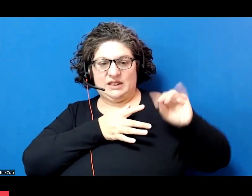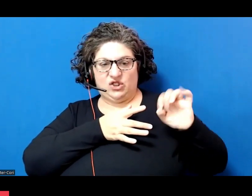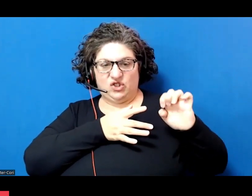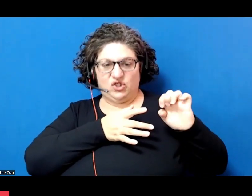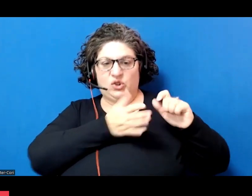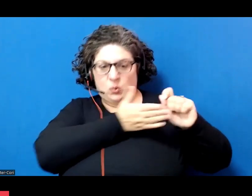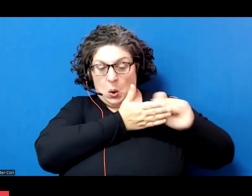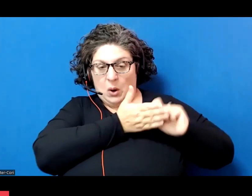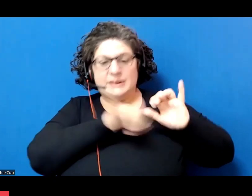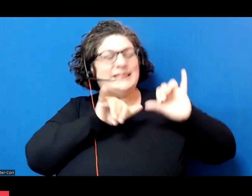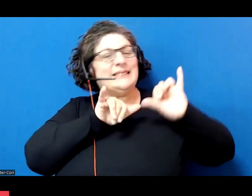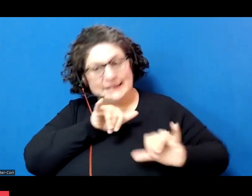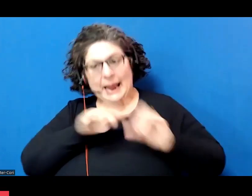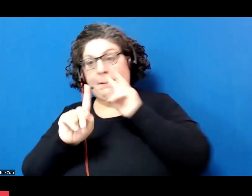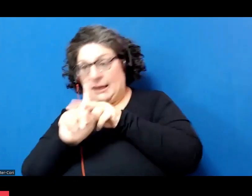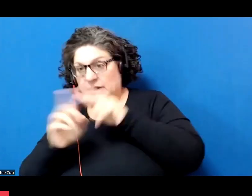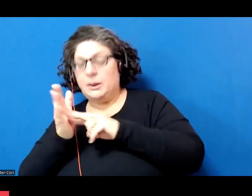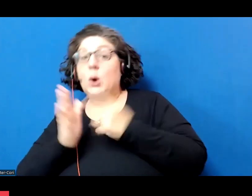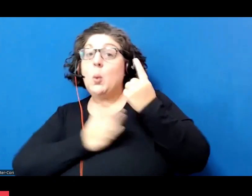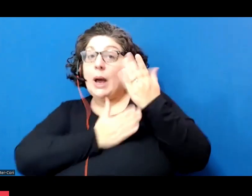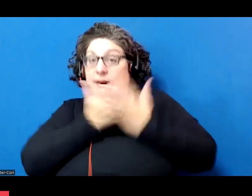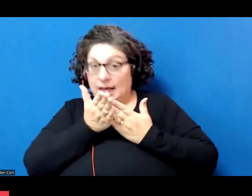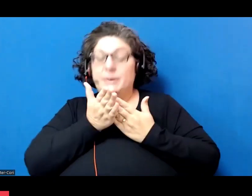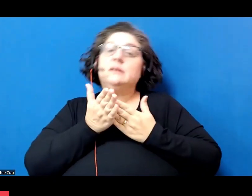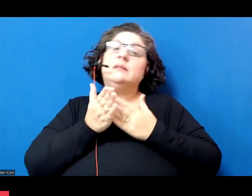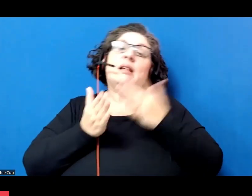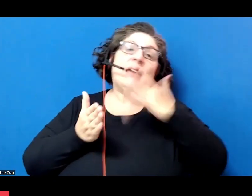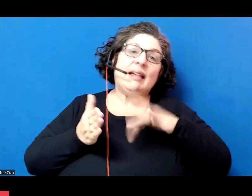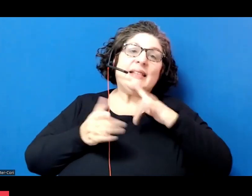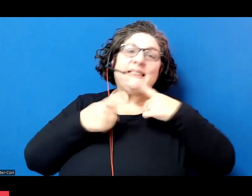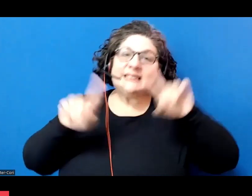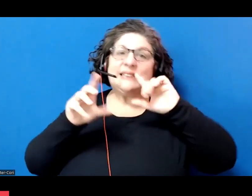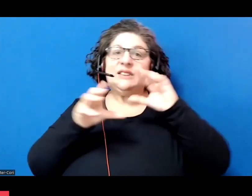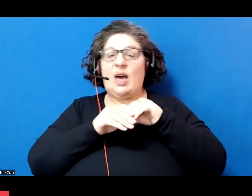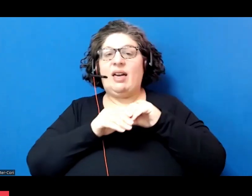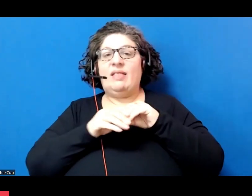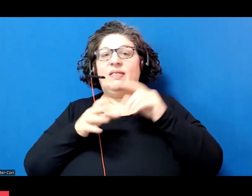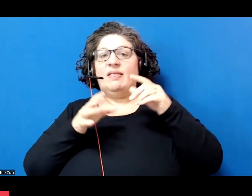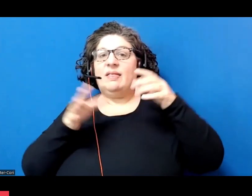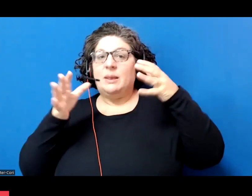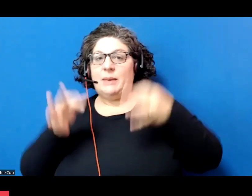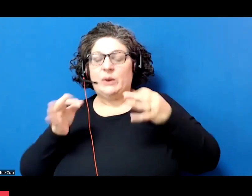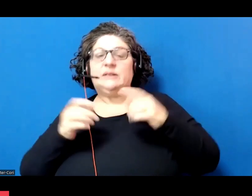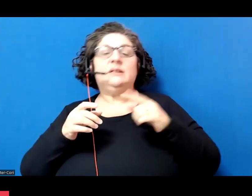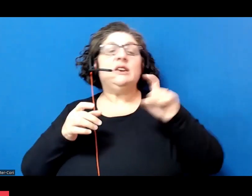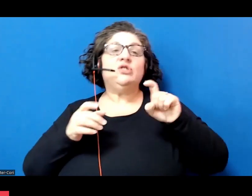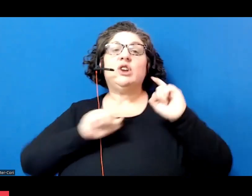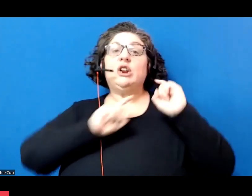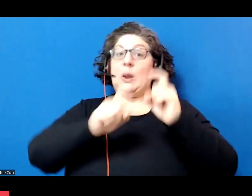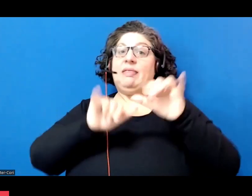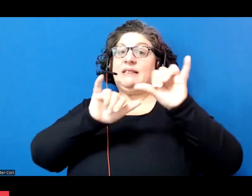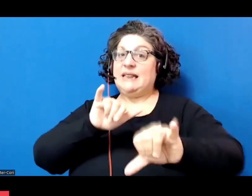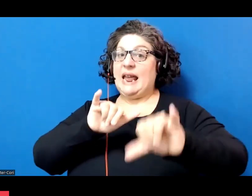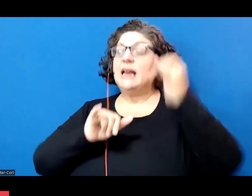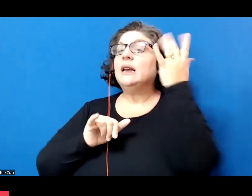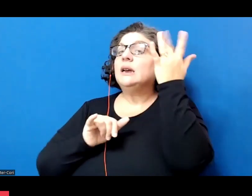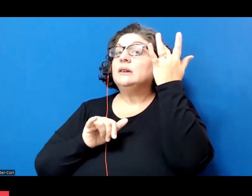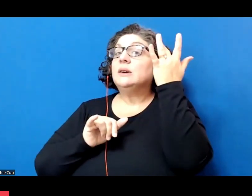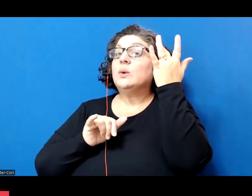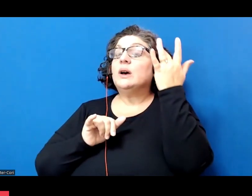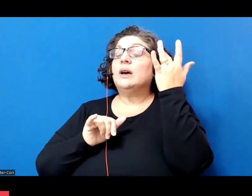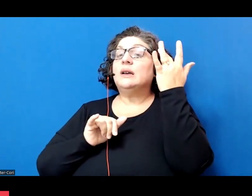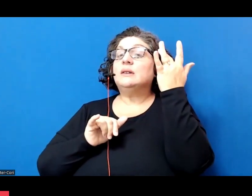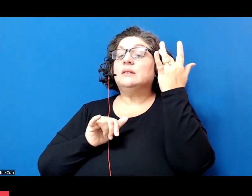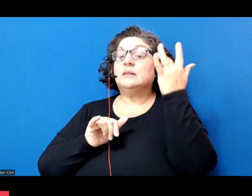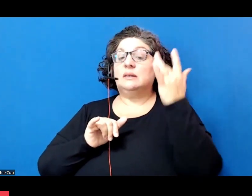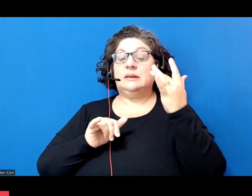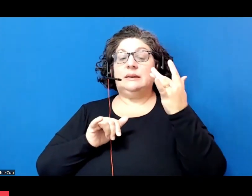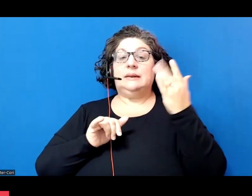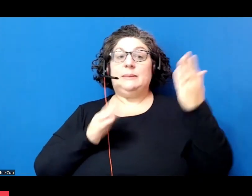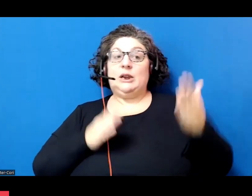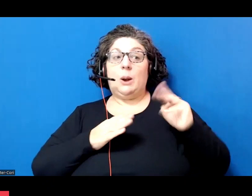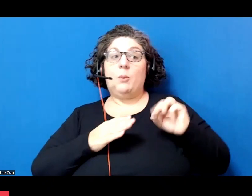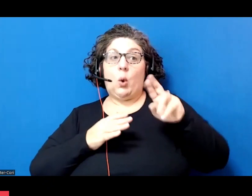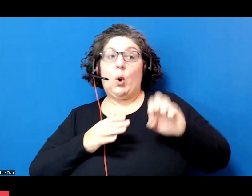And he opined they should grant the stay because speaker Moore and other Republican challengers